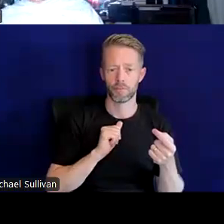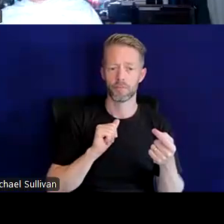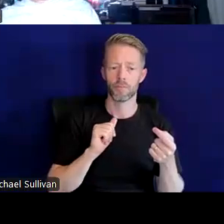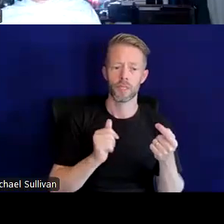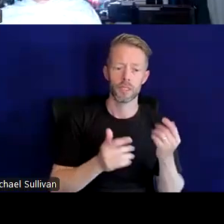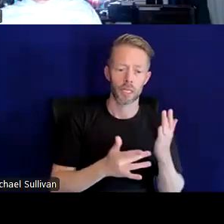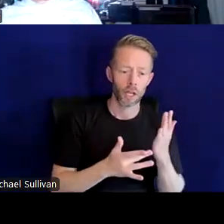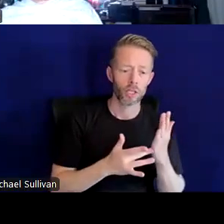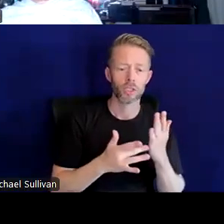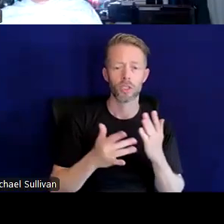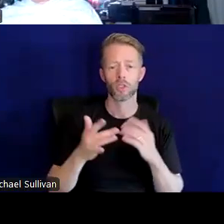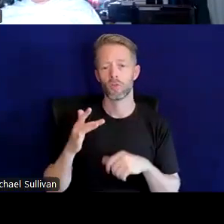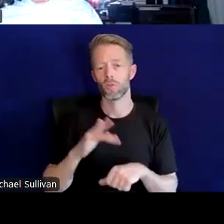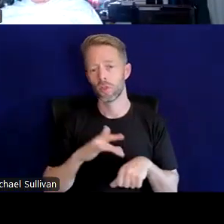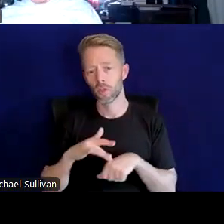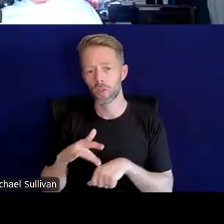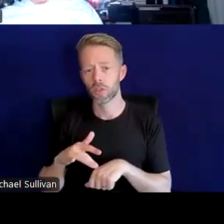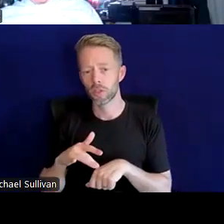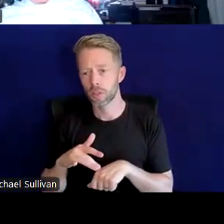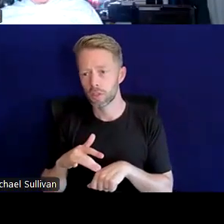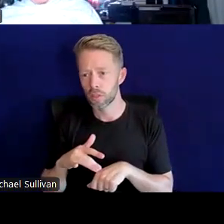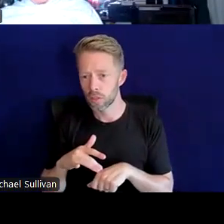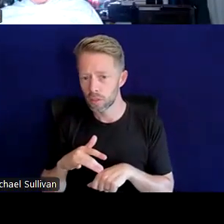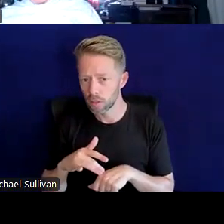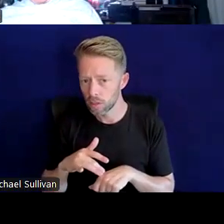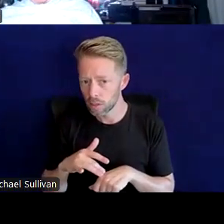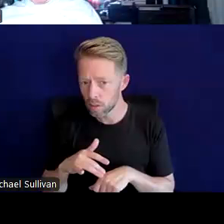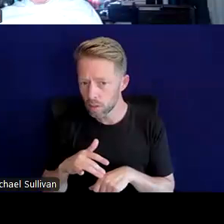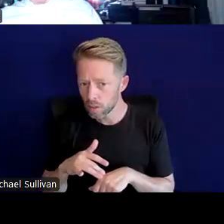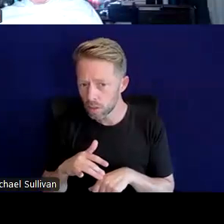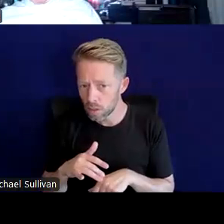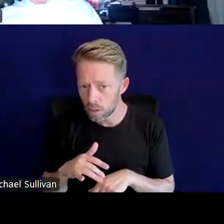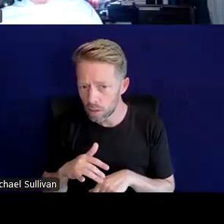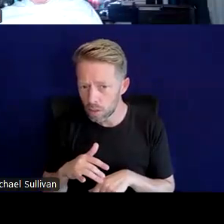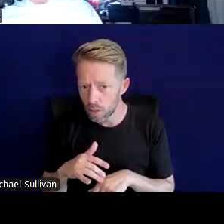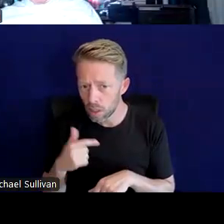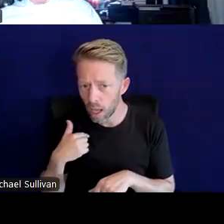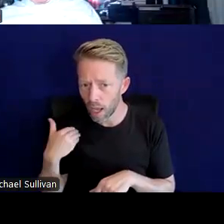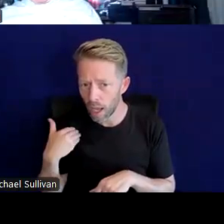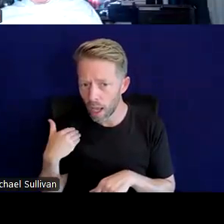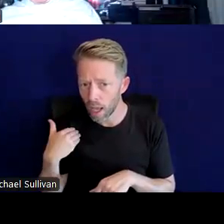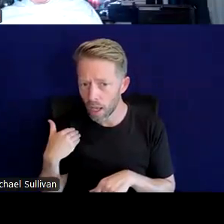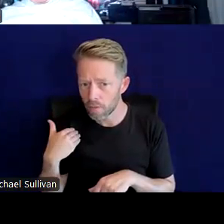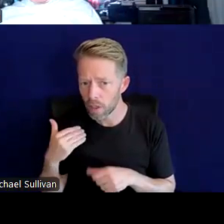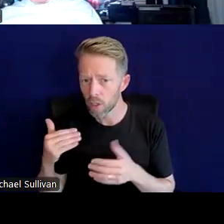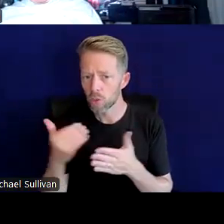again the technology, the resources, the people. Even googling. I had a new challenge